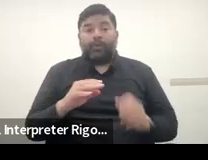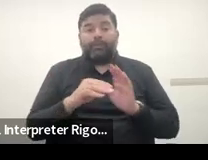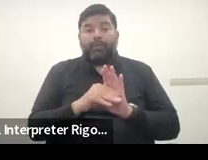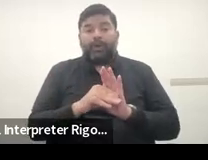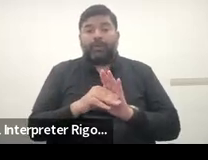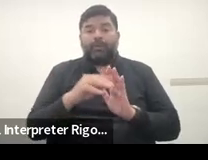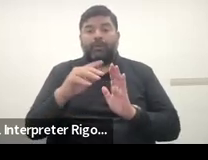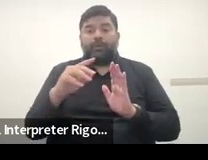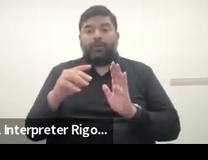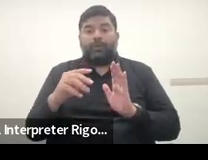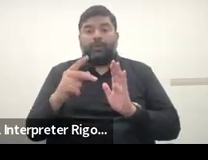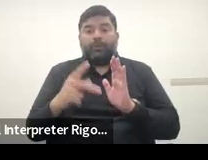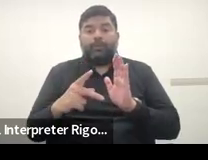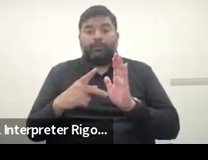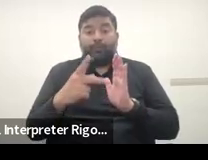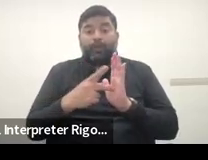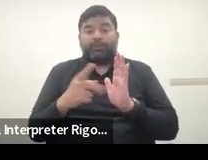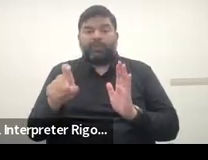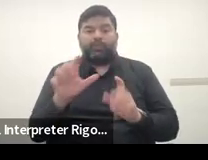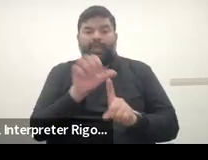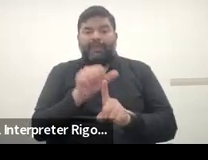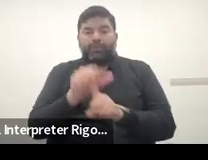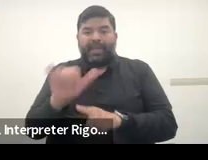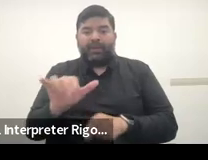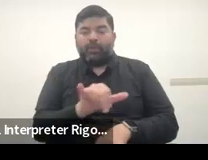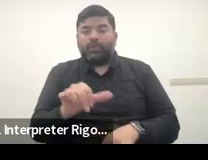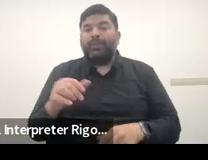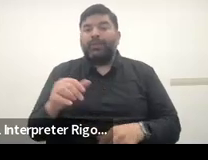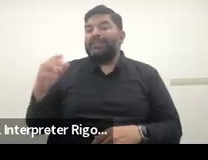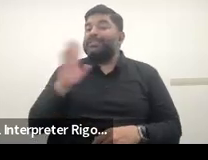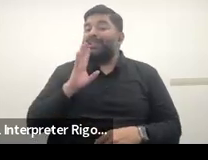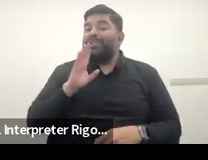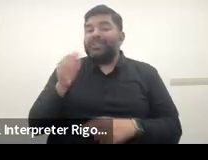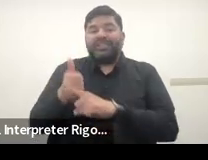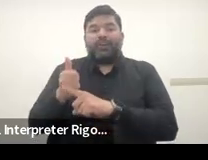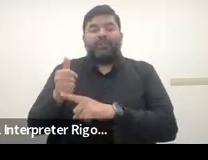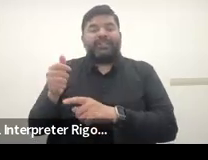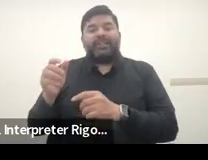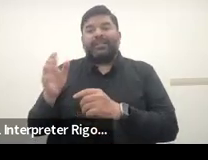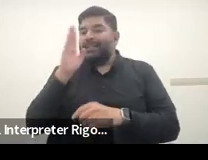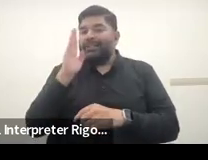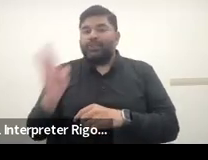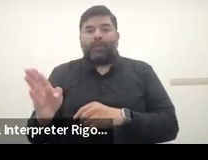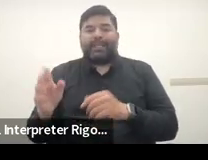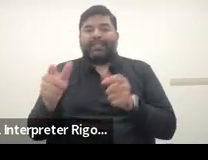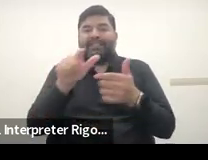relationship as well and speech it's strictly simultaneous I mean sorry it's sequential. It's